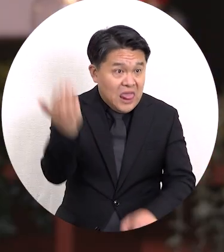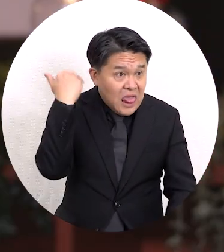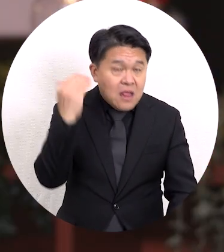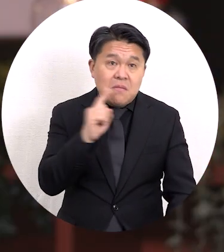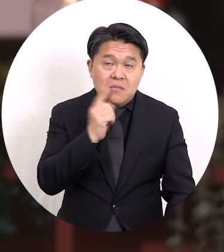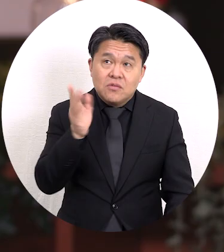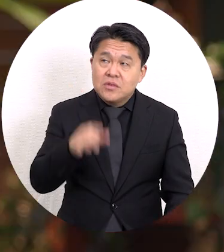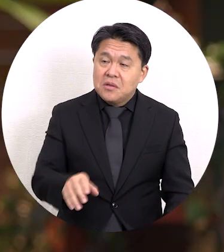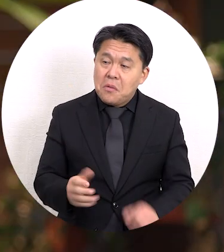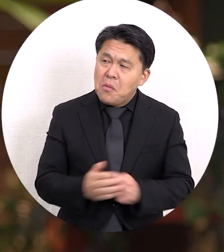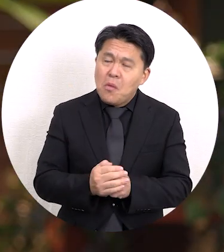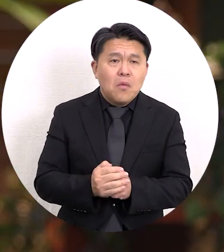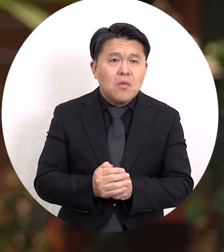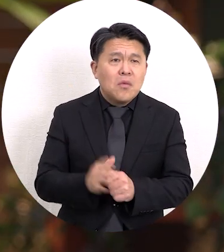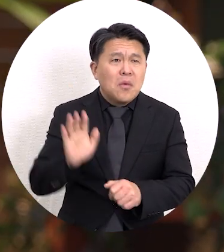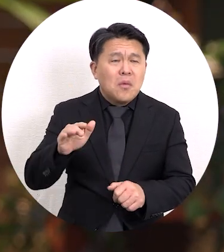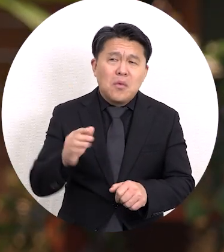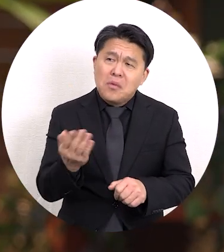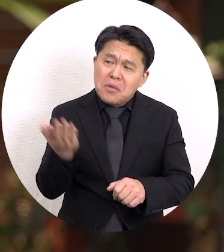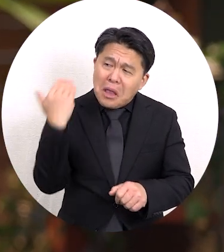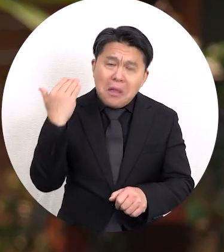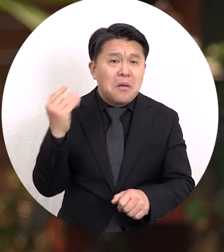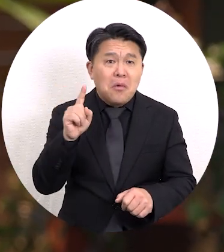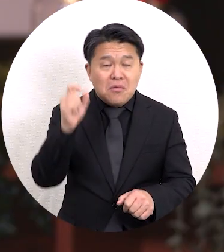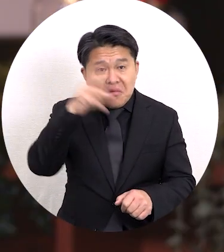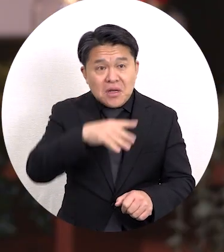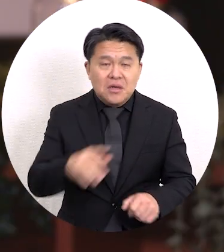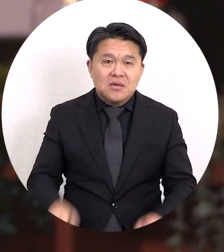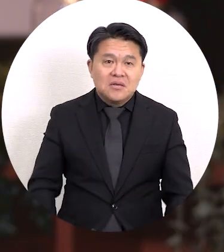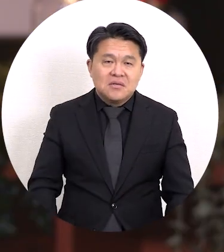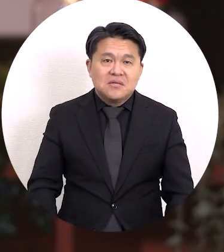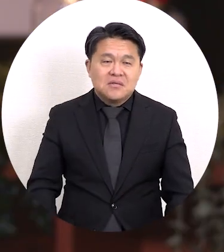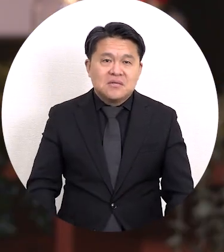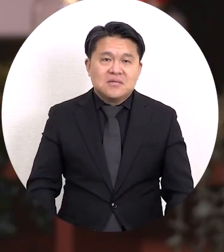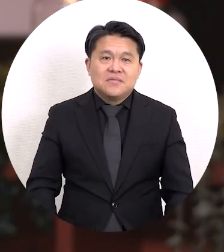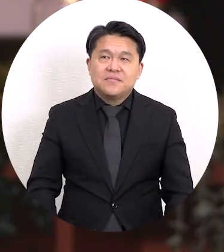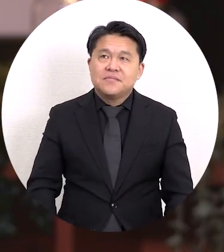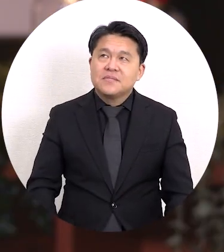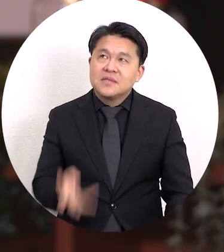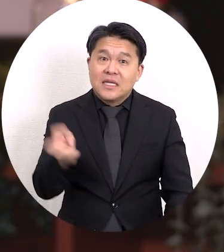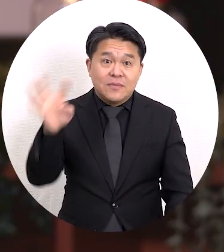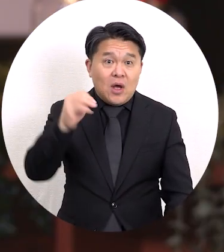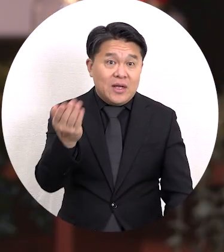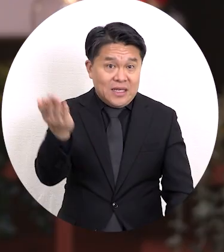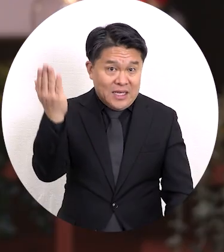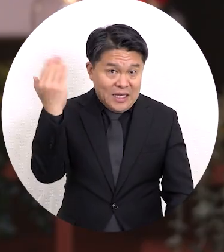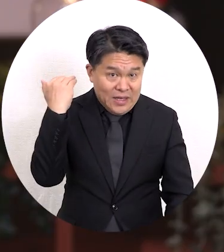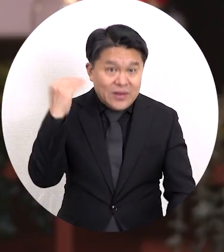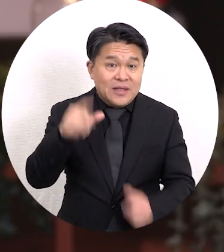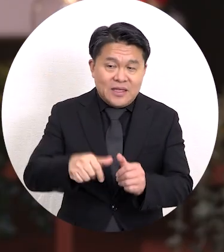like it was just some distant past... Evolutionary biologists consider 4 billion years as the starting point,